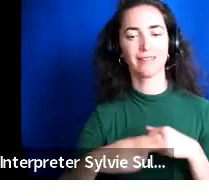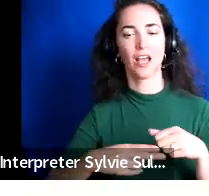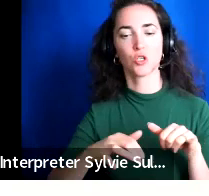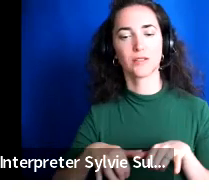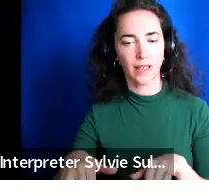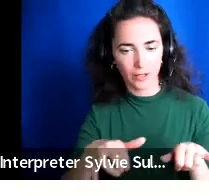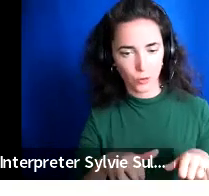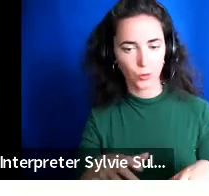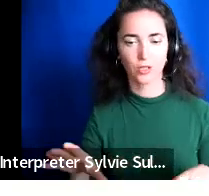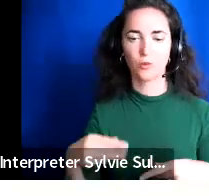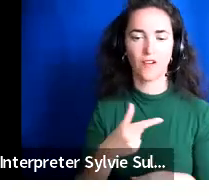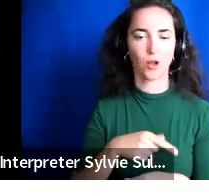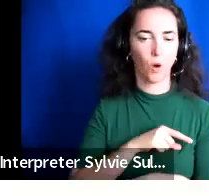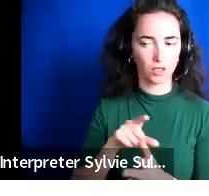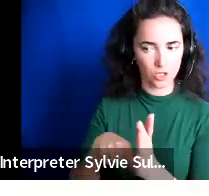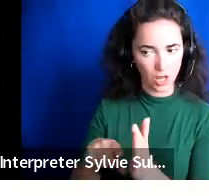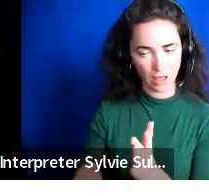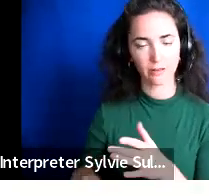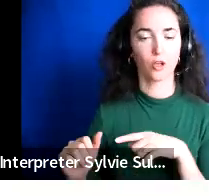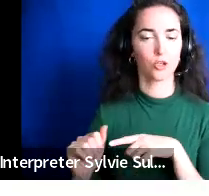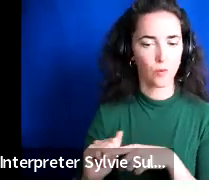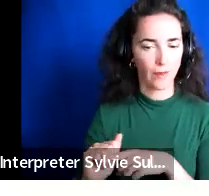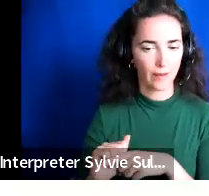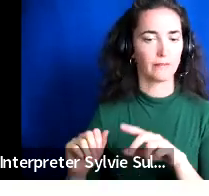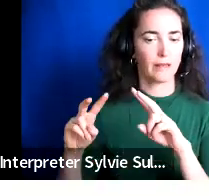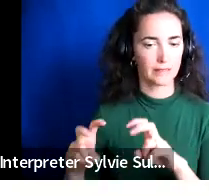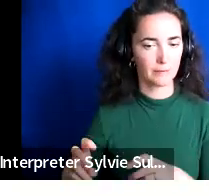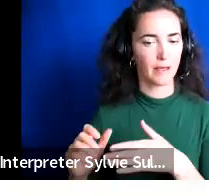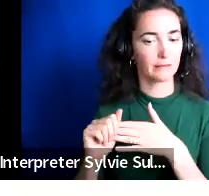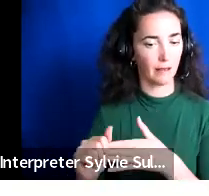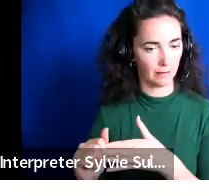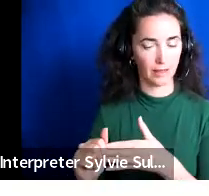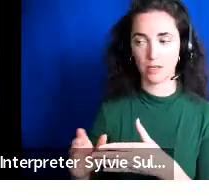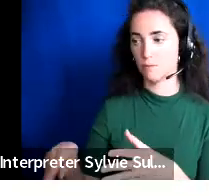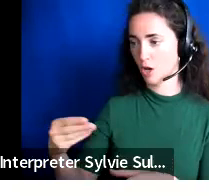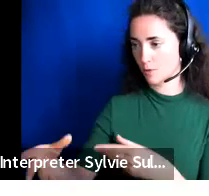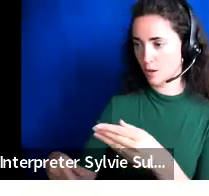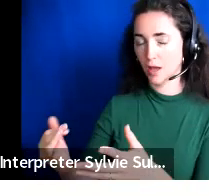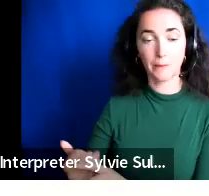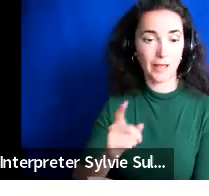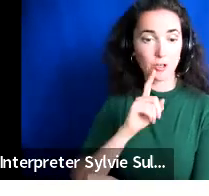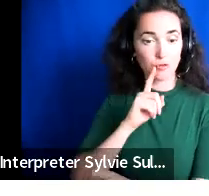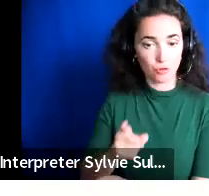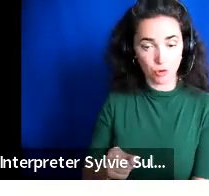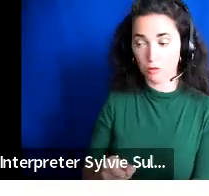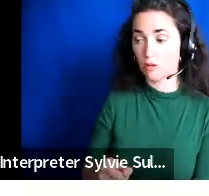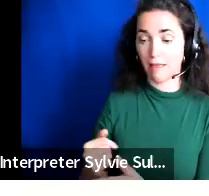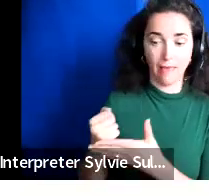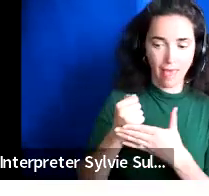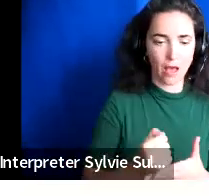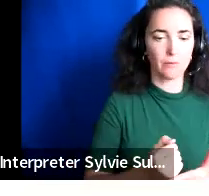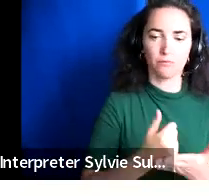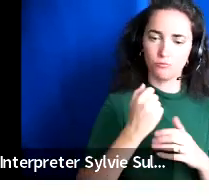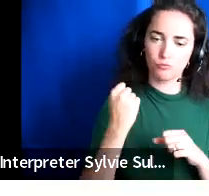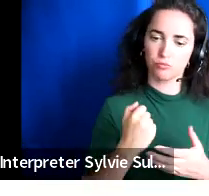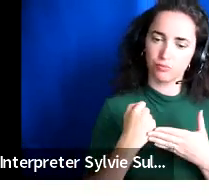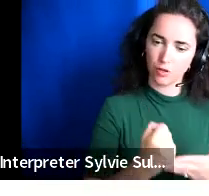assurance, training, assessment and guidelines, plans to ensure quality, effective help to help for people in crisis.